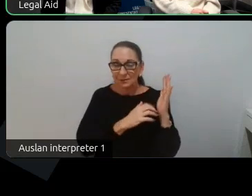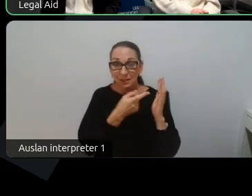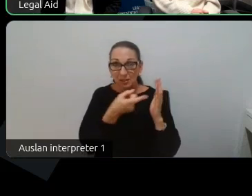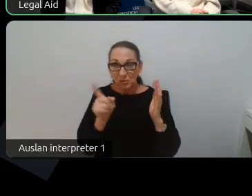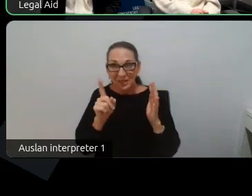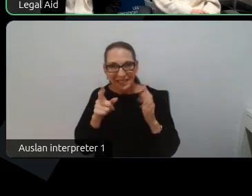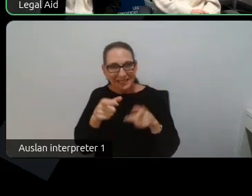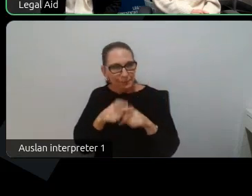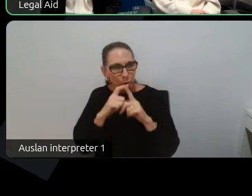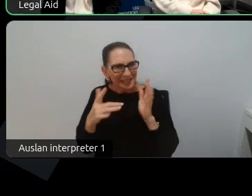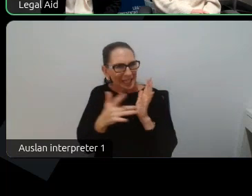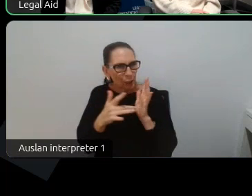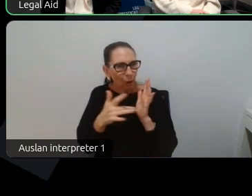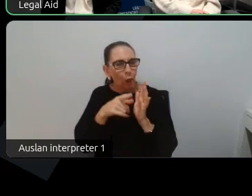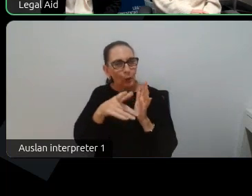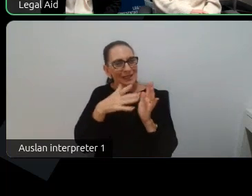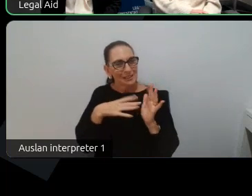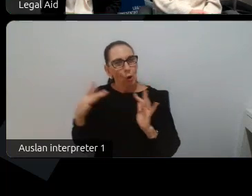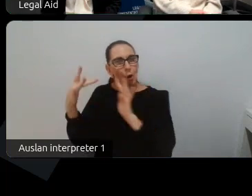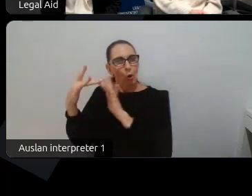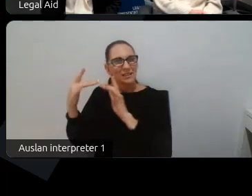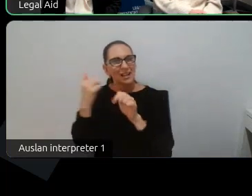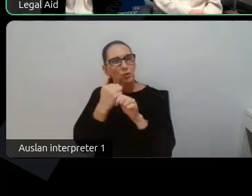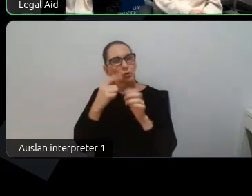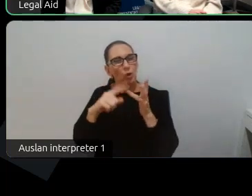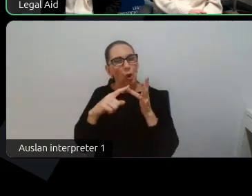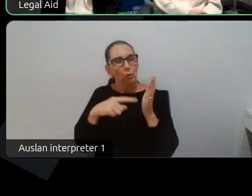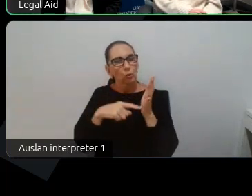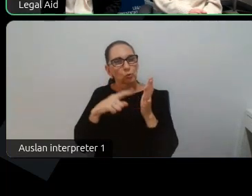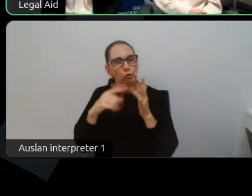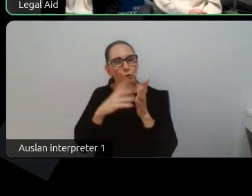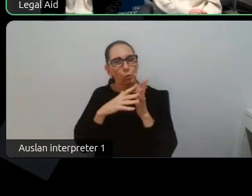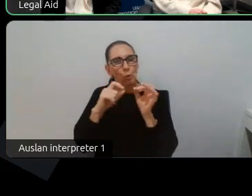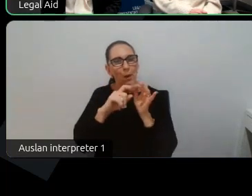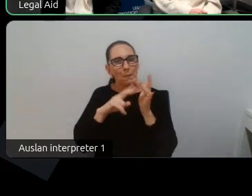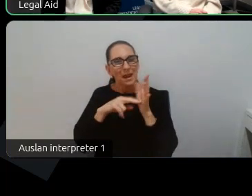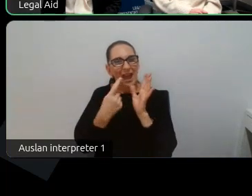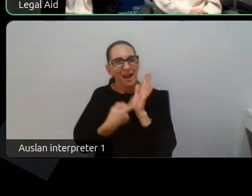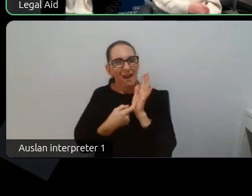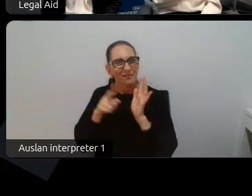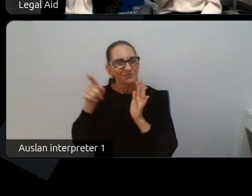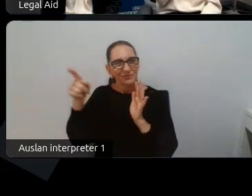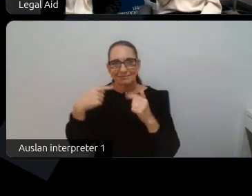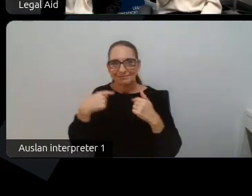you will need to contact the GoTo webinar customer support team. Unfortunately, I'm unable to assist.